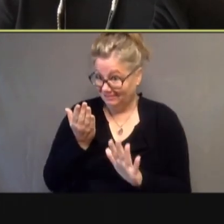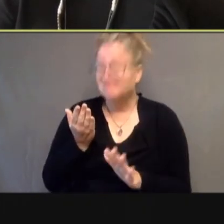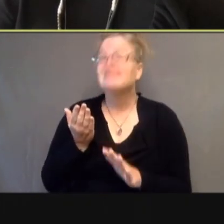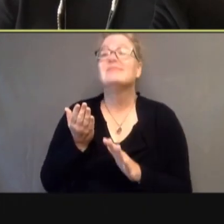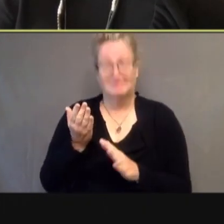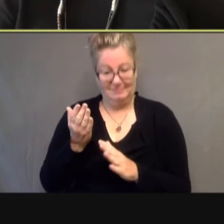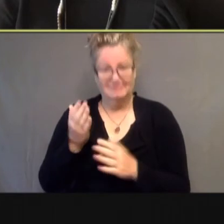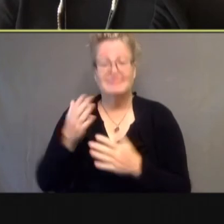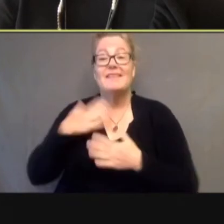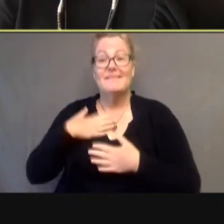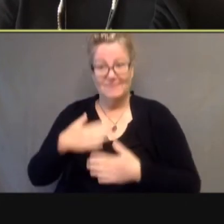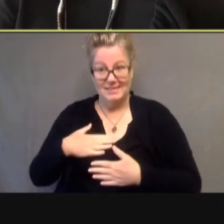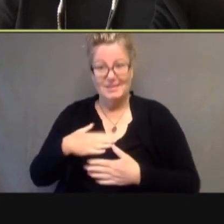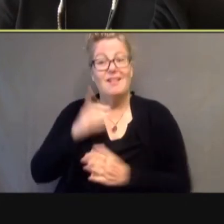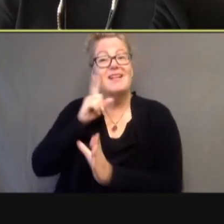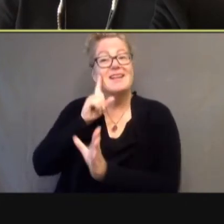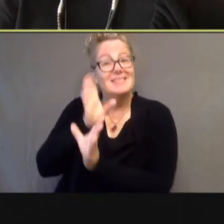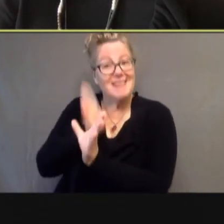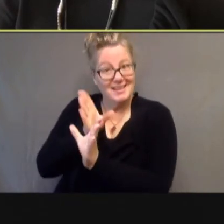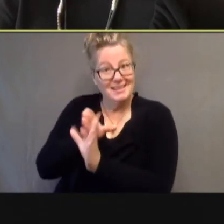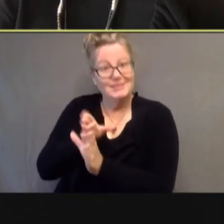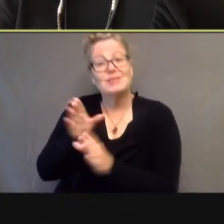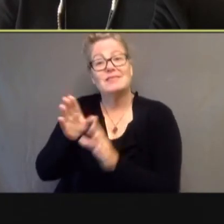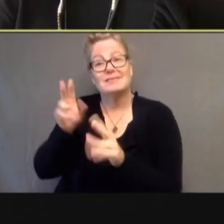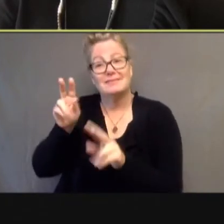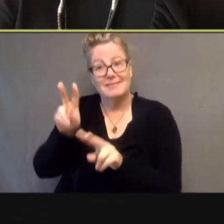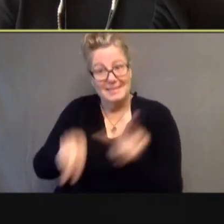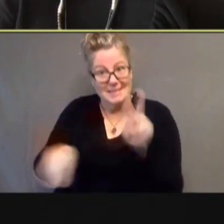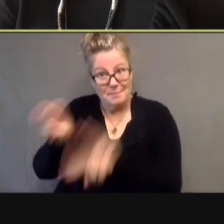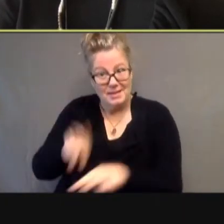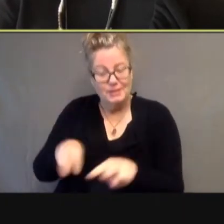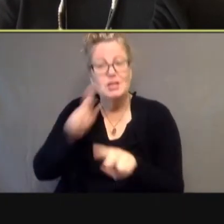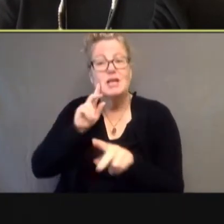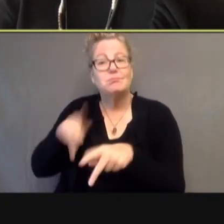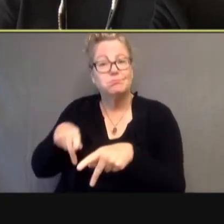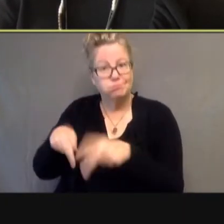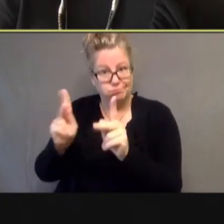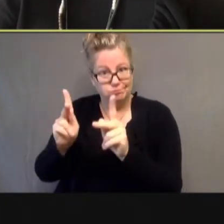are allowed and physical and psychological examinations are allowed once someone has